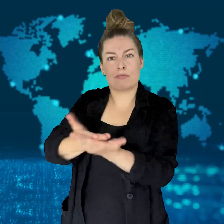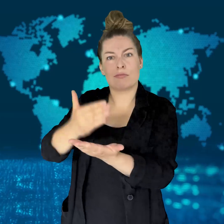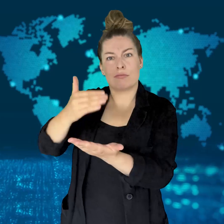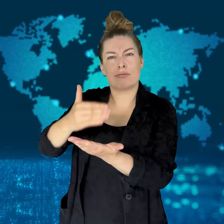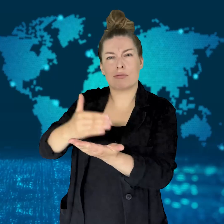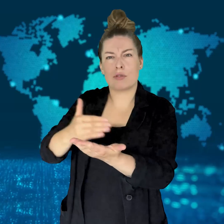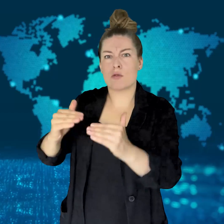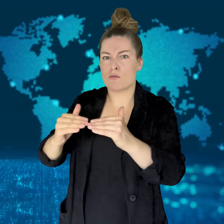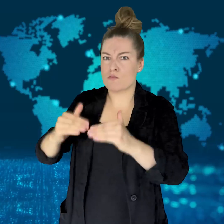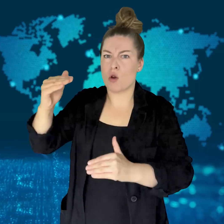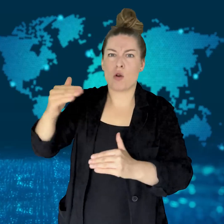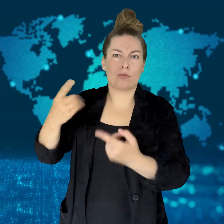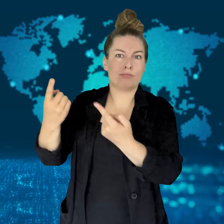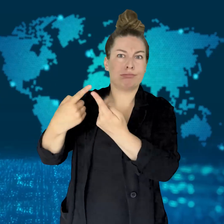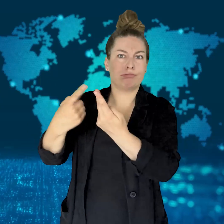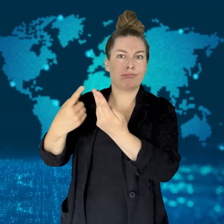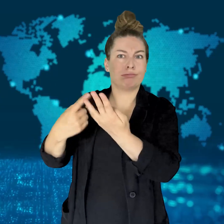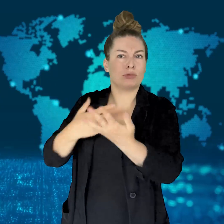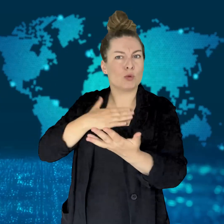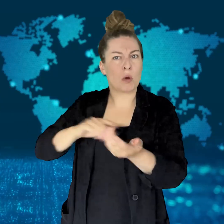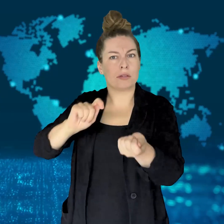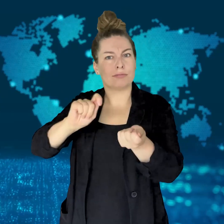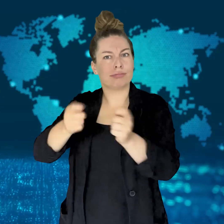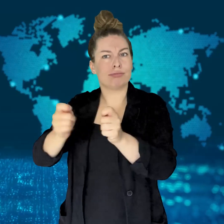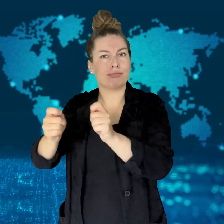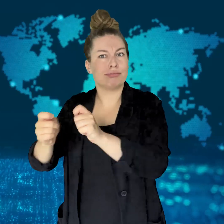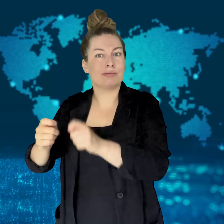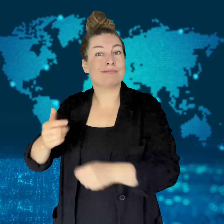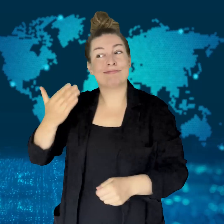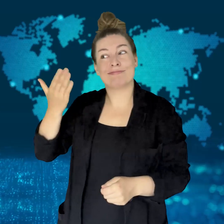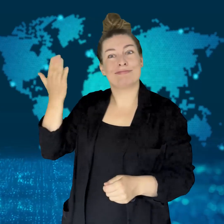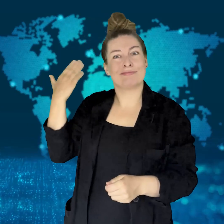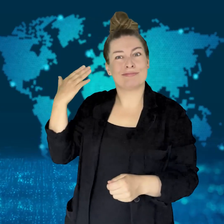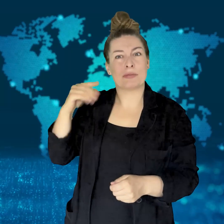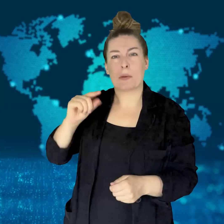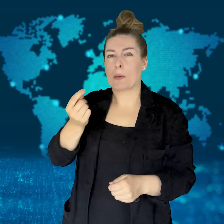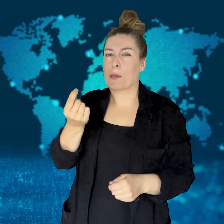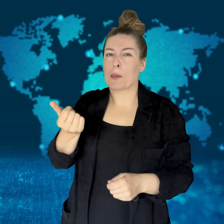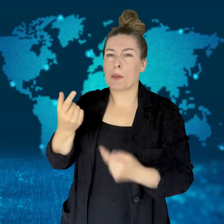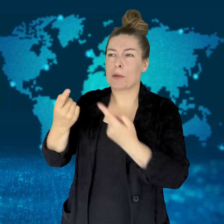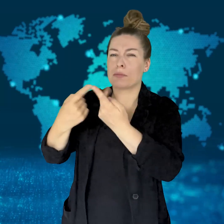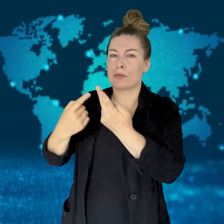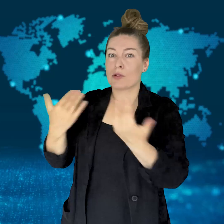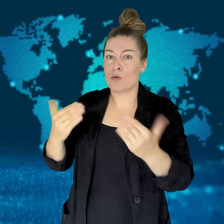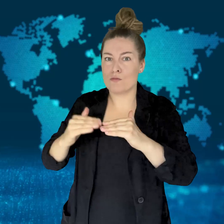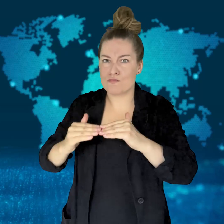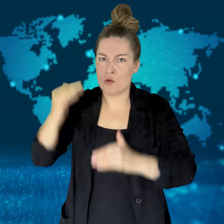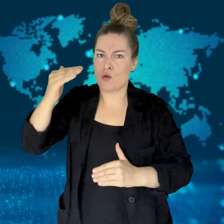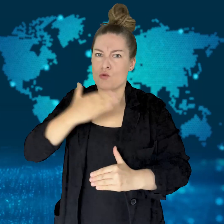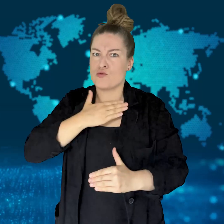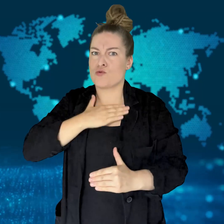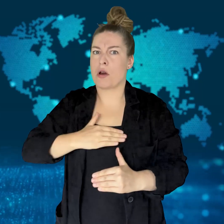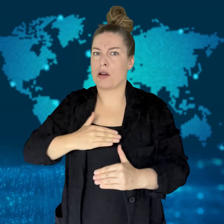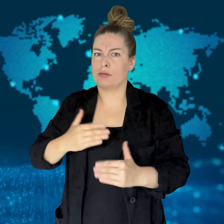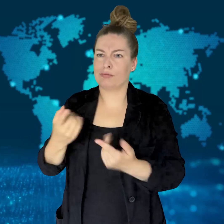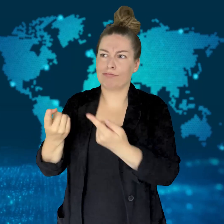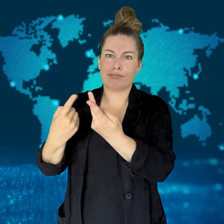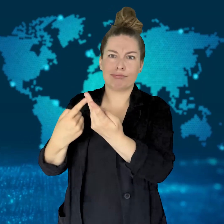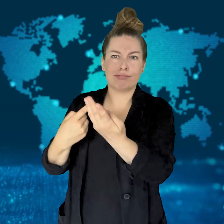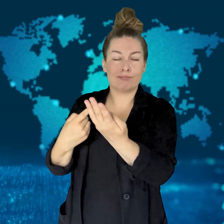A ceasefire plan - proposed by the US - was approved by